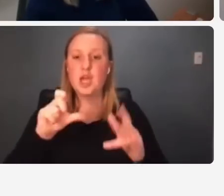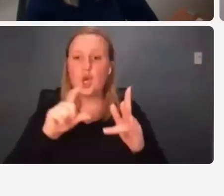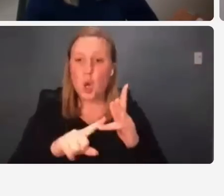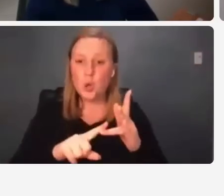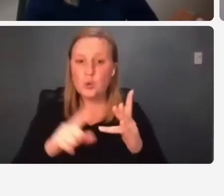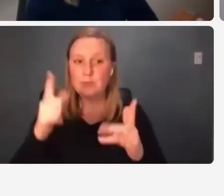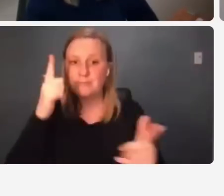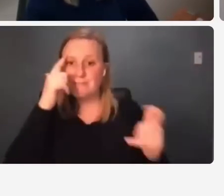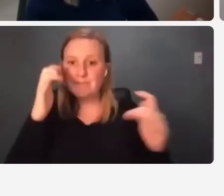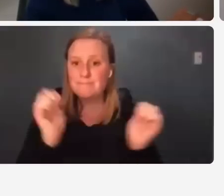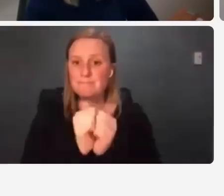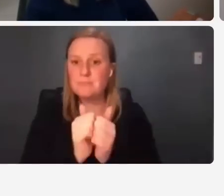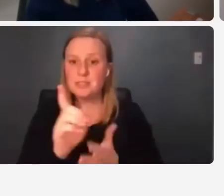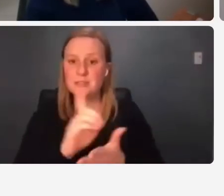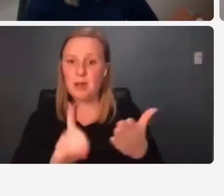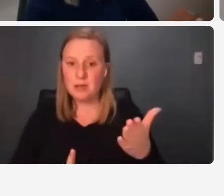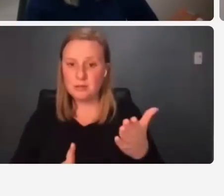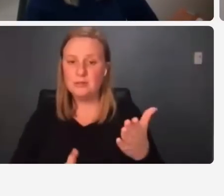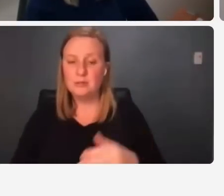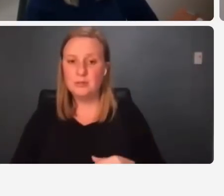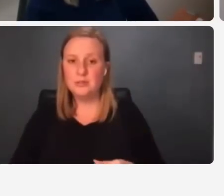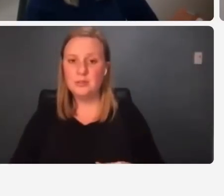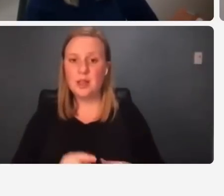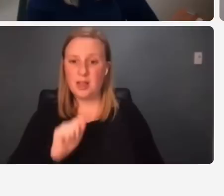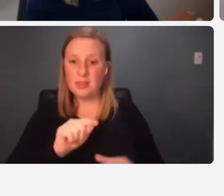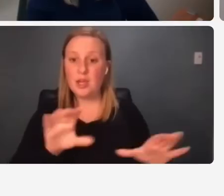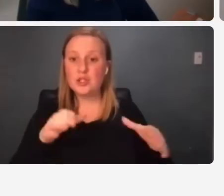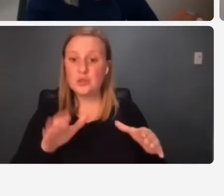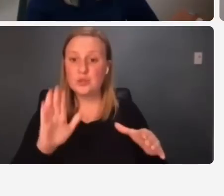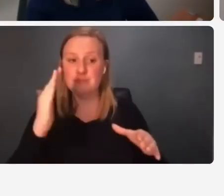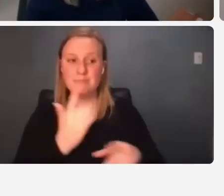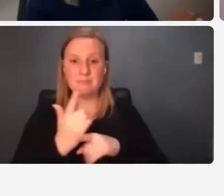group was how can we use technology to help connect